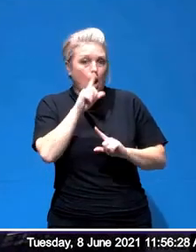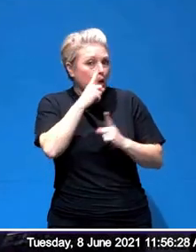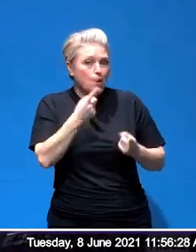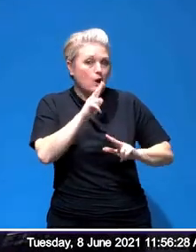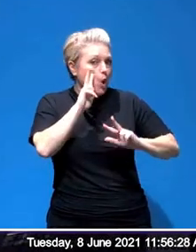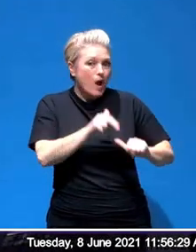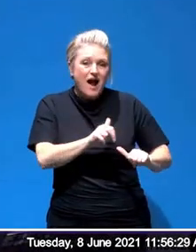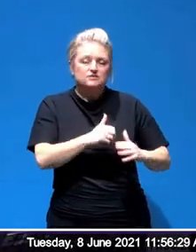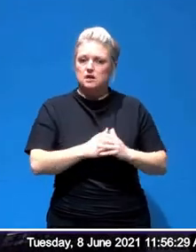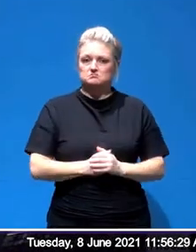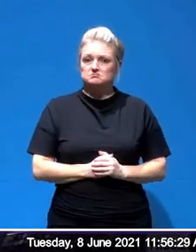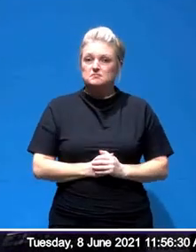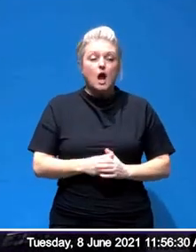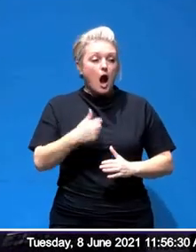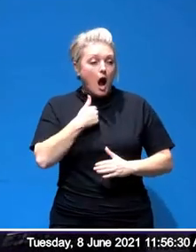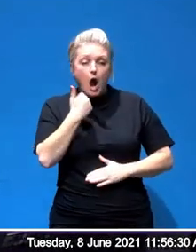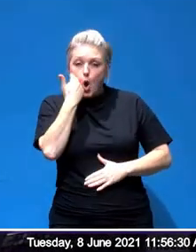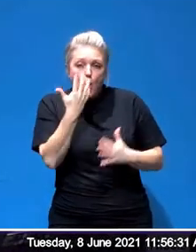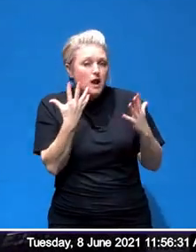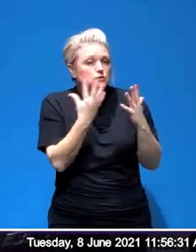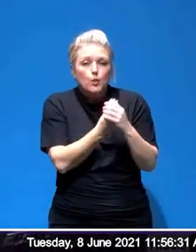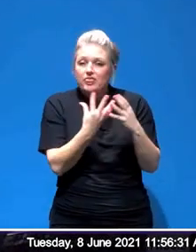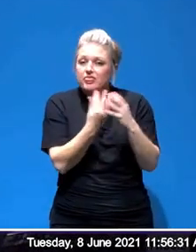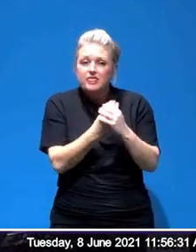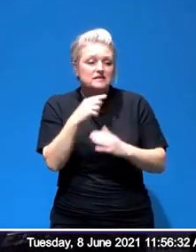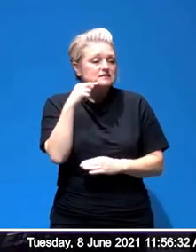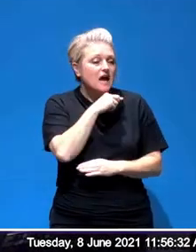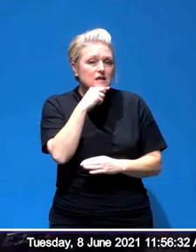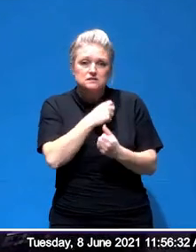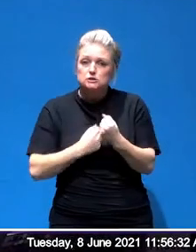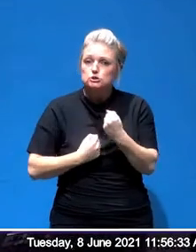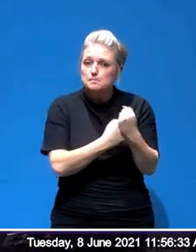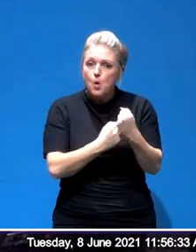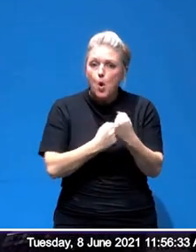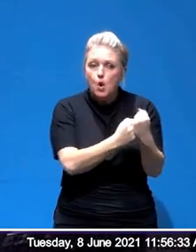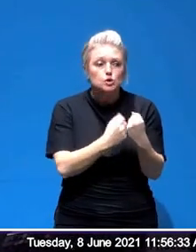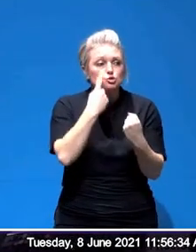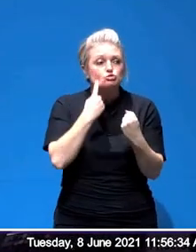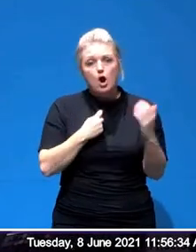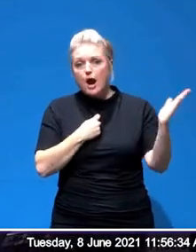I have always been involved and had him home a minimum of one day a week